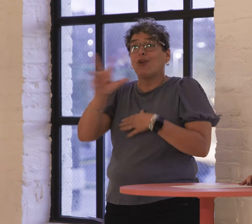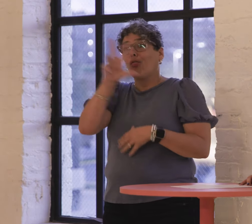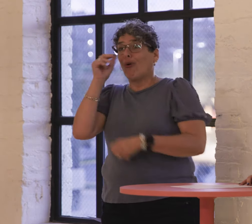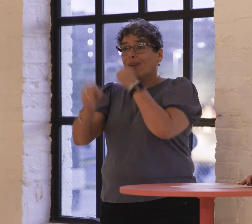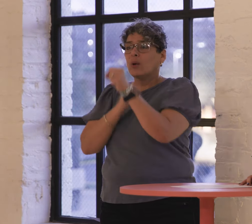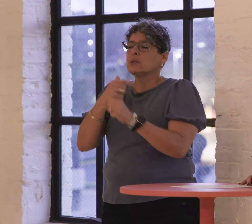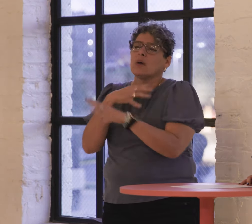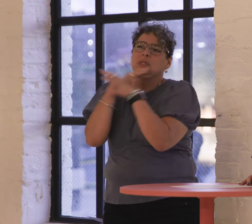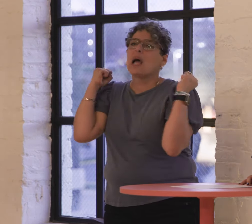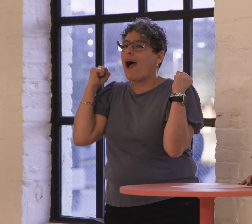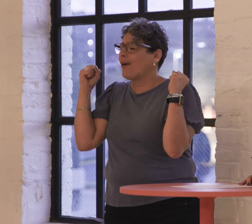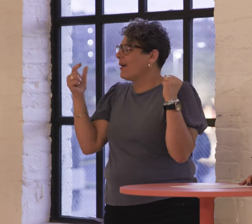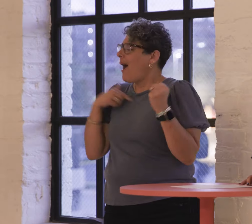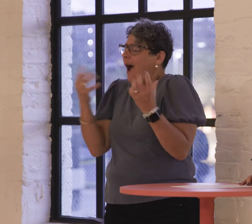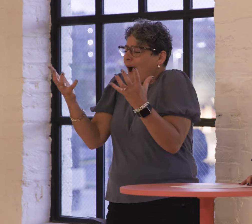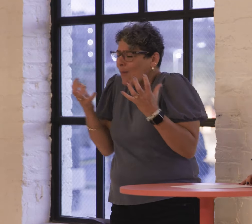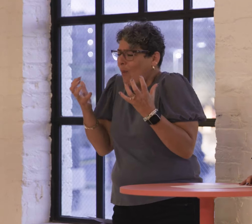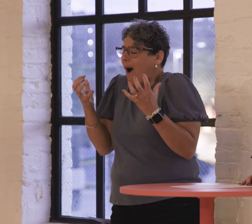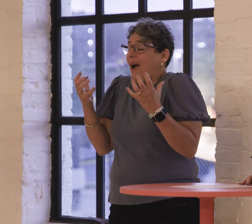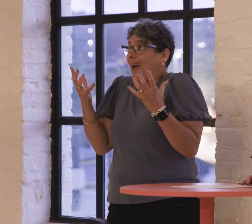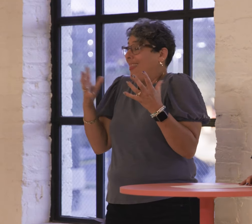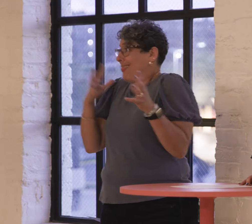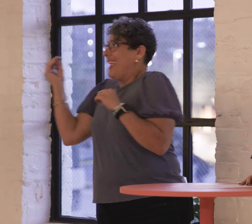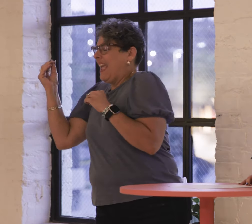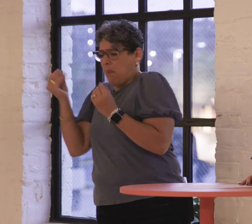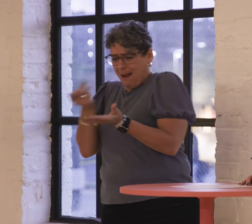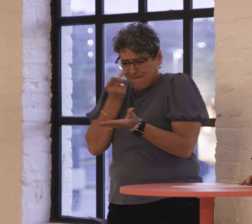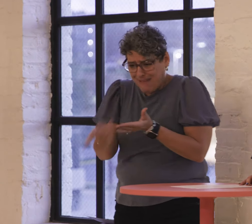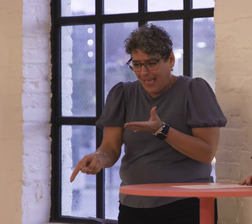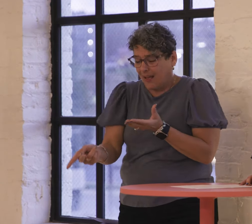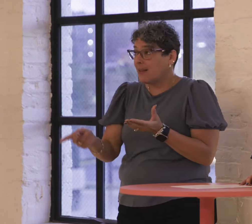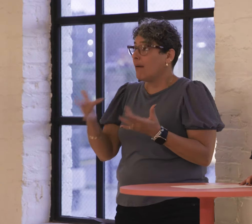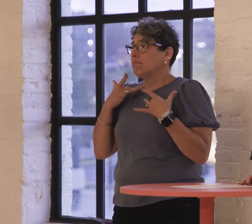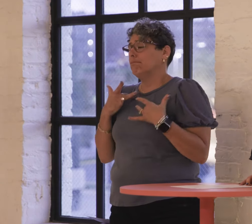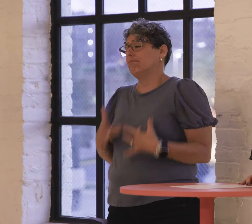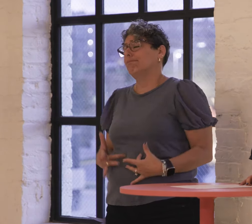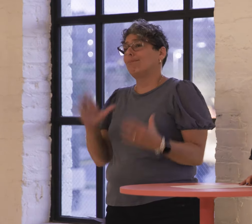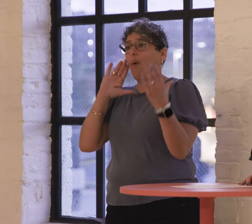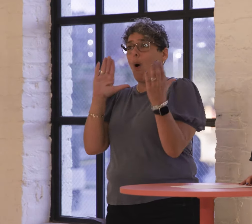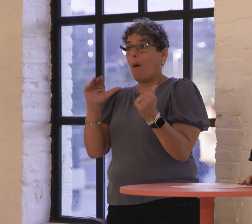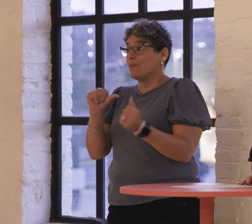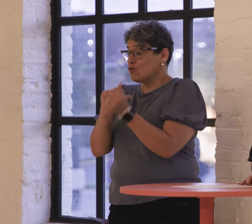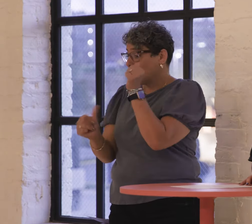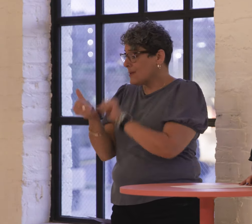and having all of my attempts to leave fail. I didn't have any hope anymore and suicide was looking to be my only option.